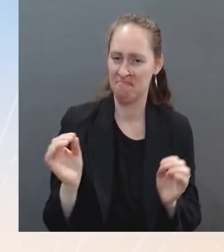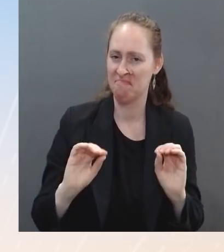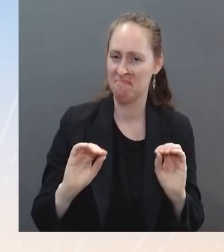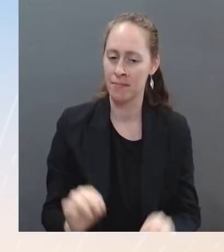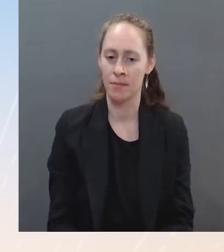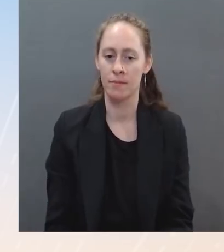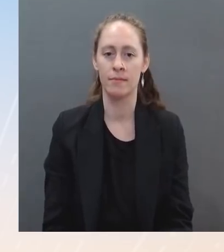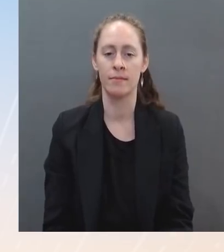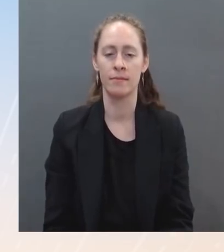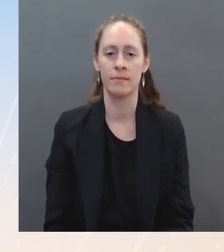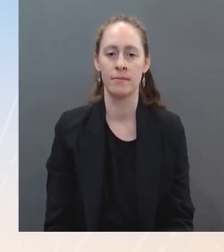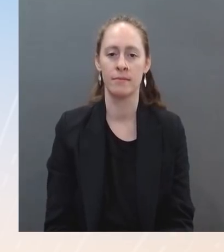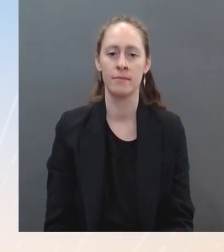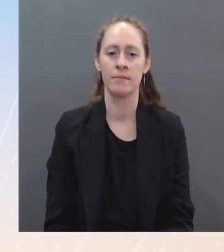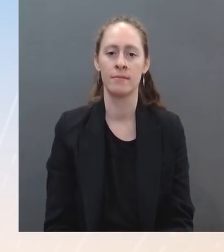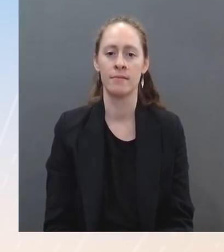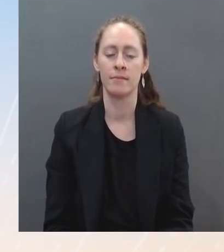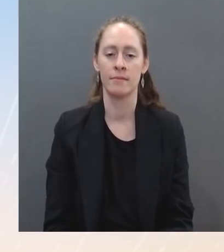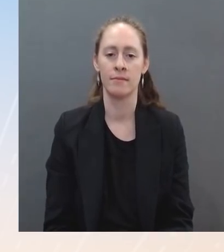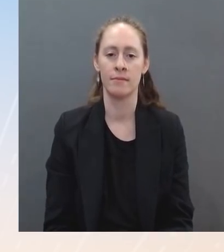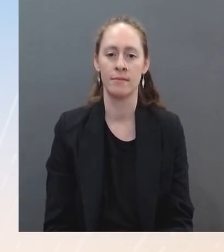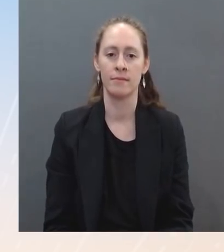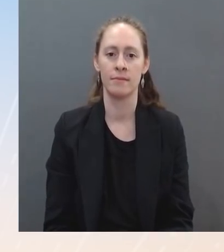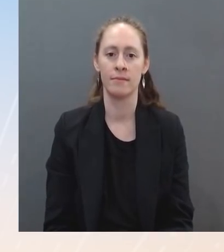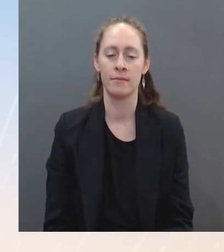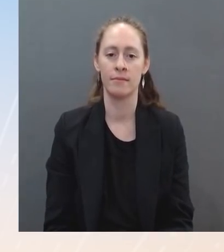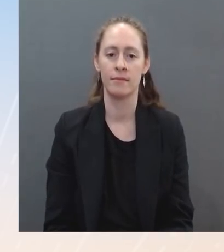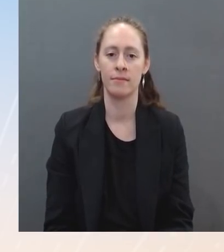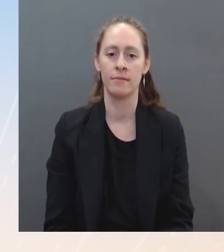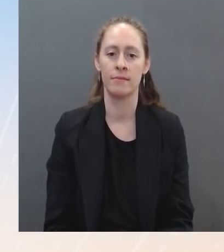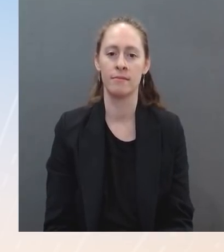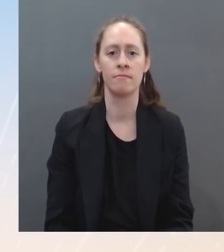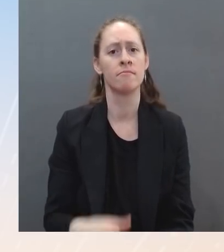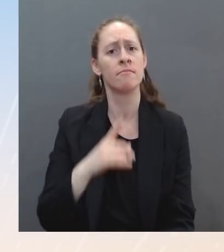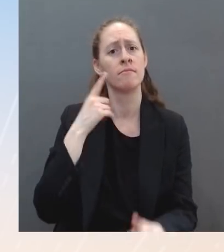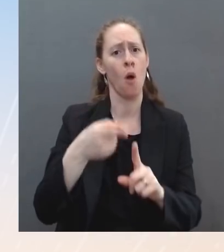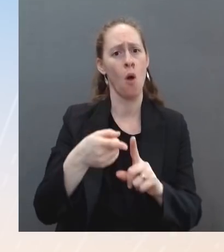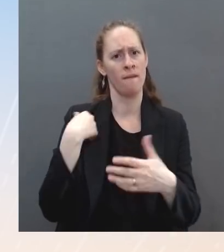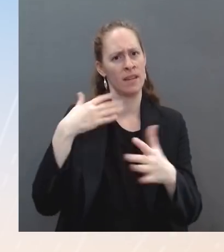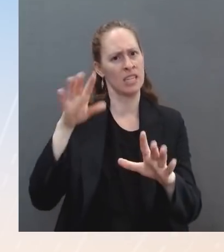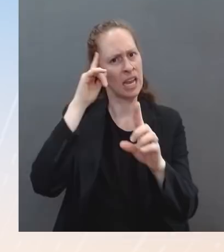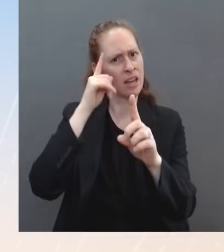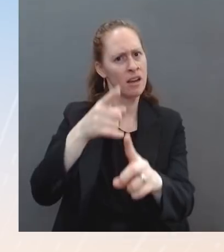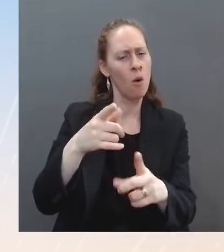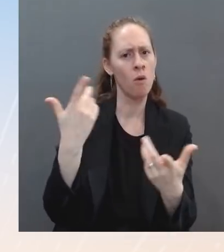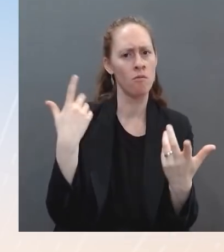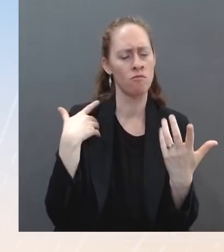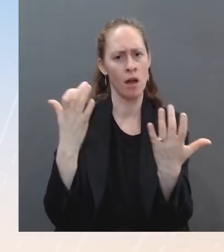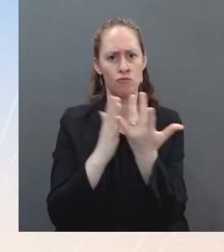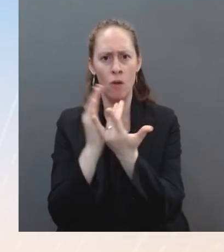Even from the time before Putin invaded, we worked to make sure that we were providing information